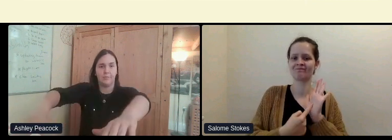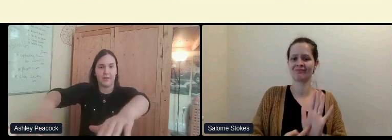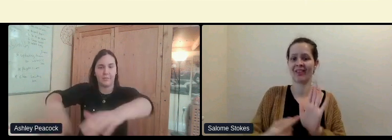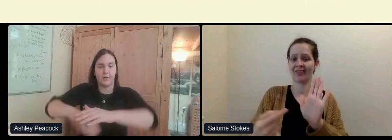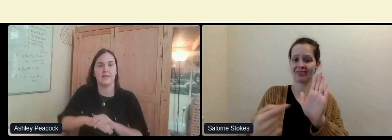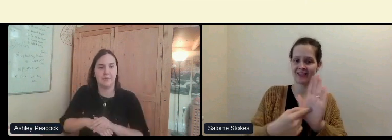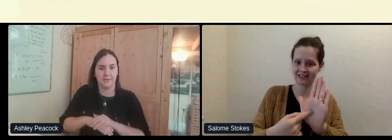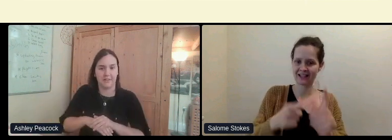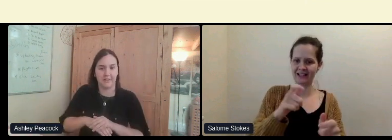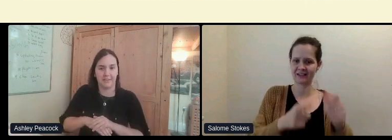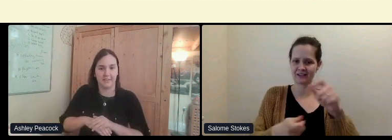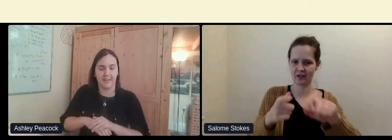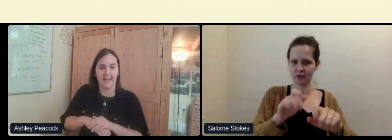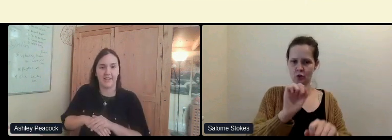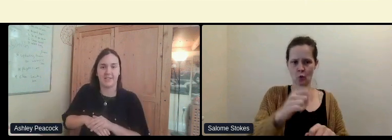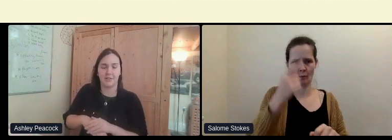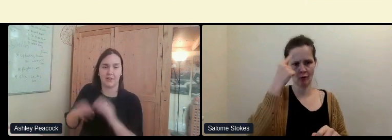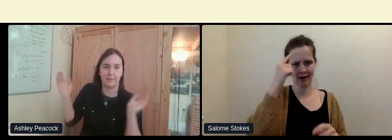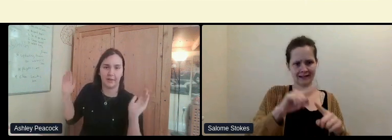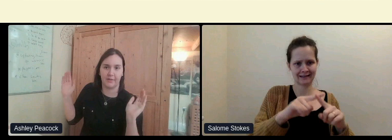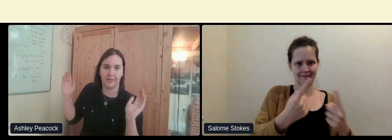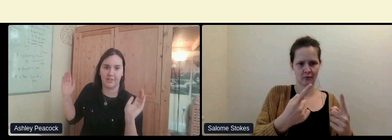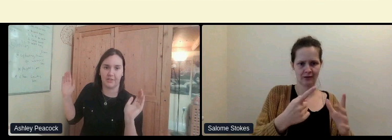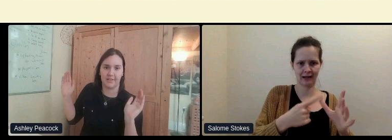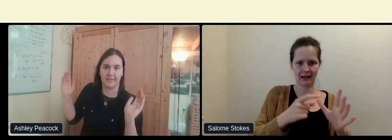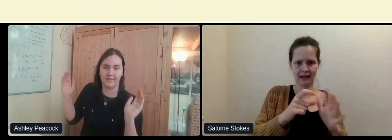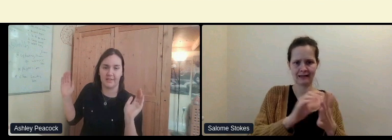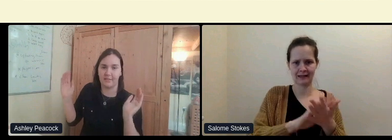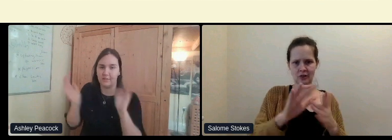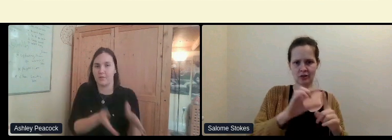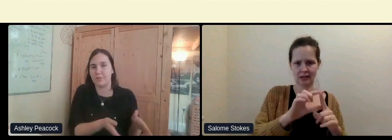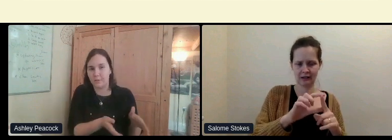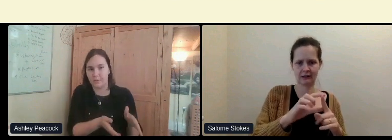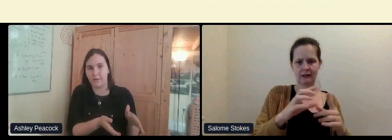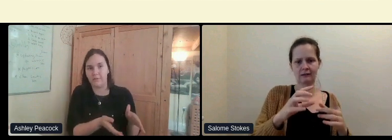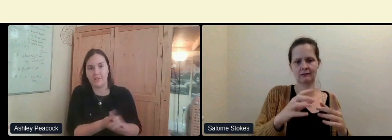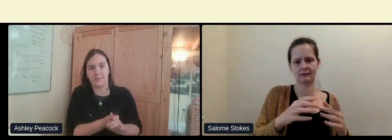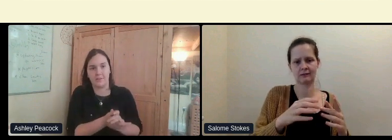the brains work differently, ADHD great with divergent creativity, not so good with convergent